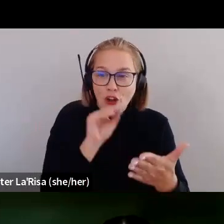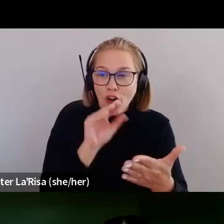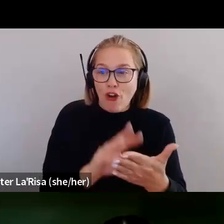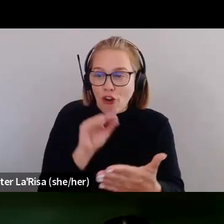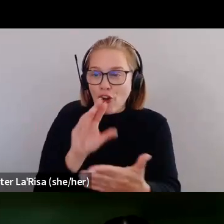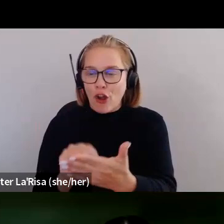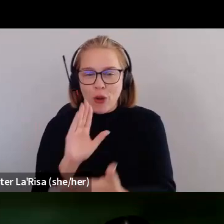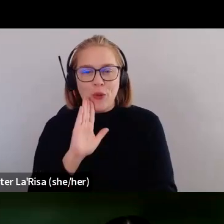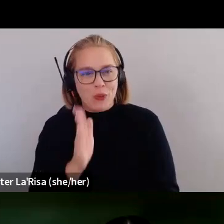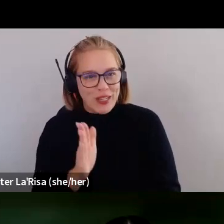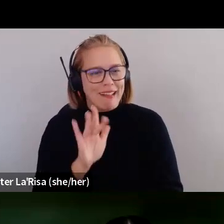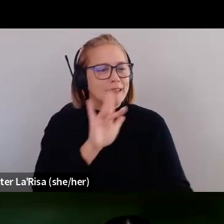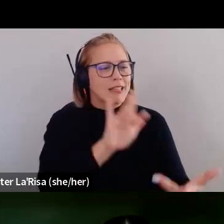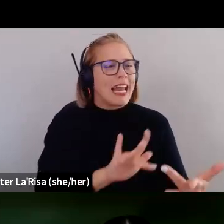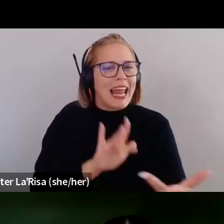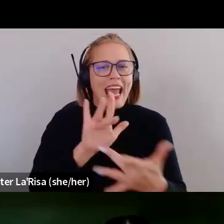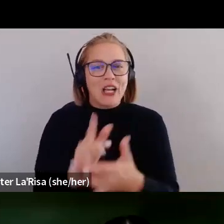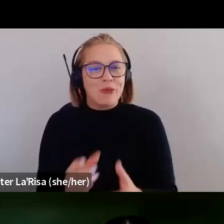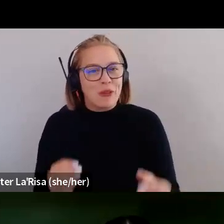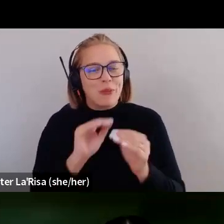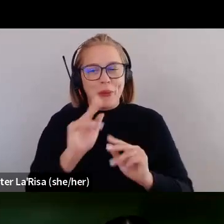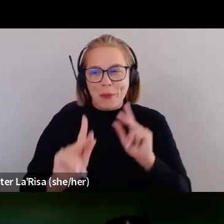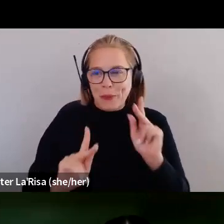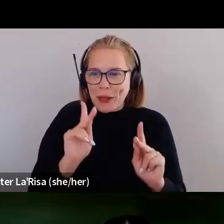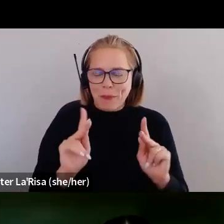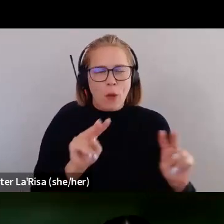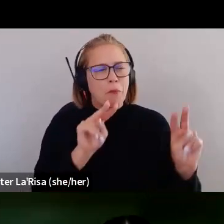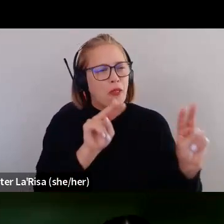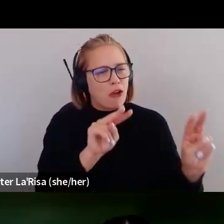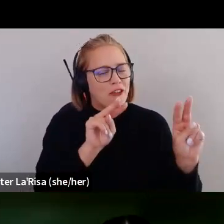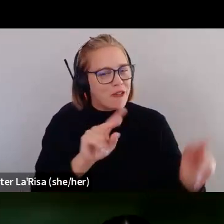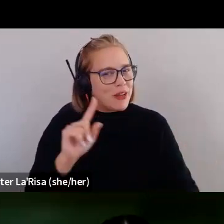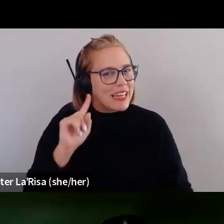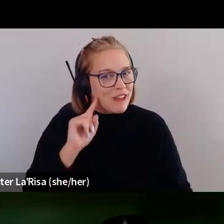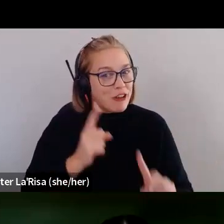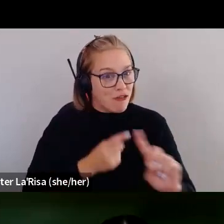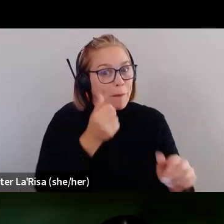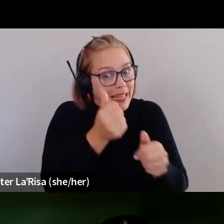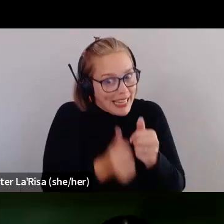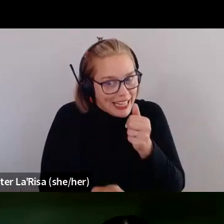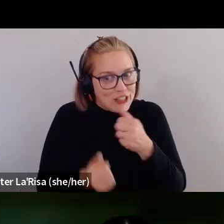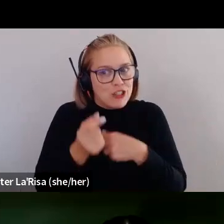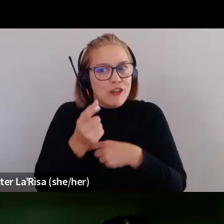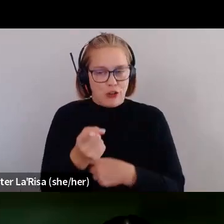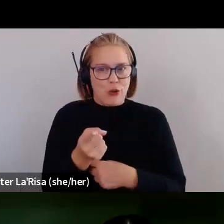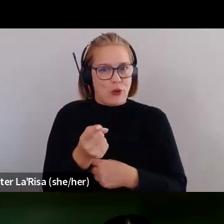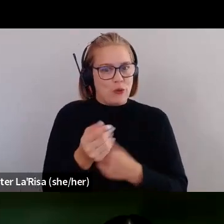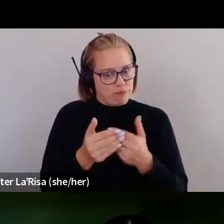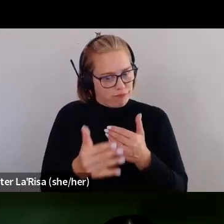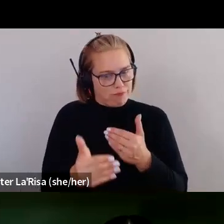really busy week for the next six weeks to learn and connect with other